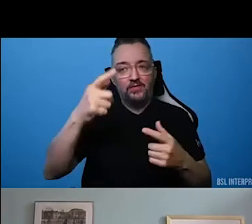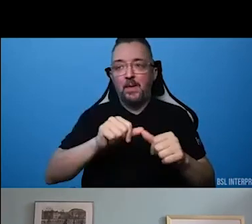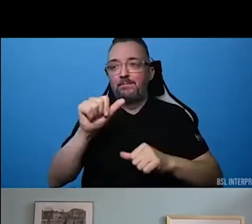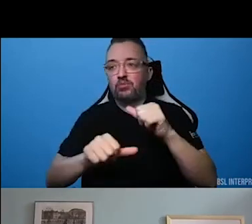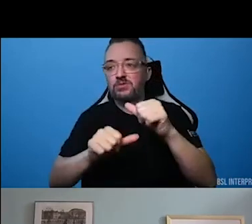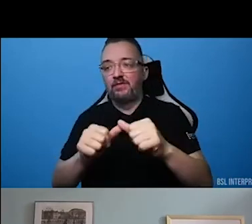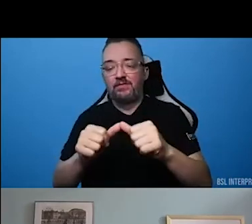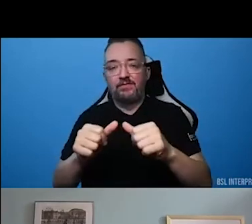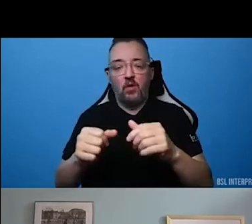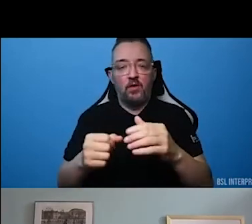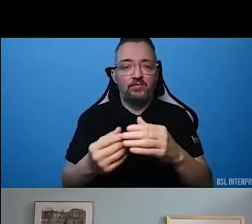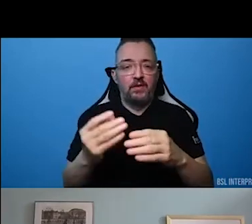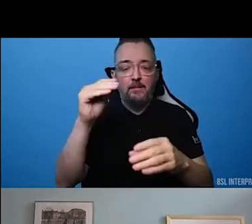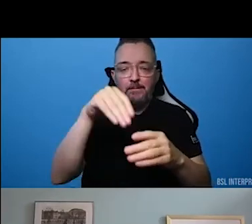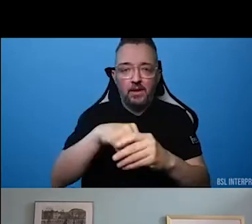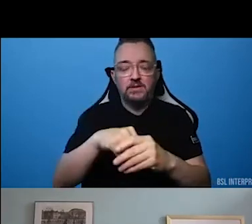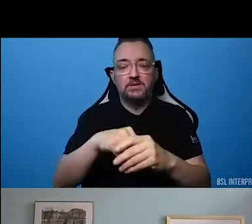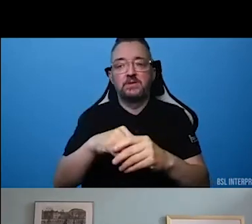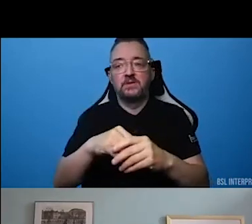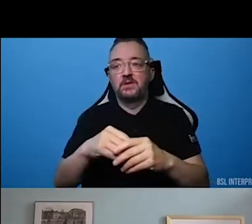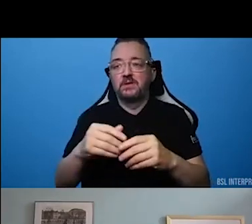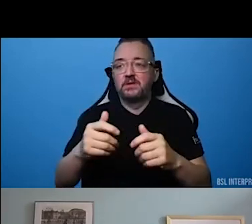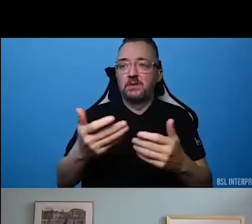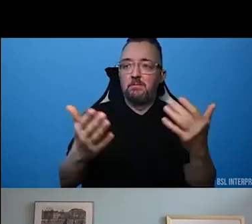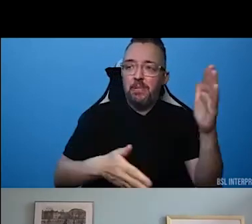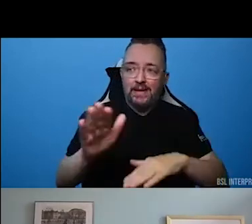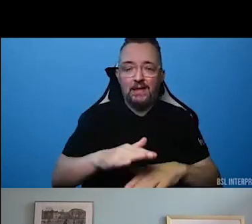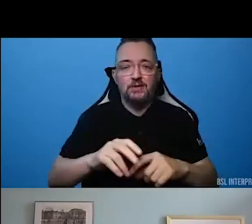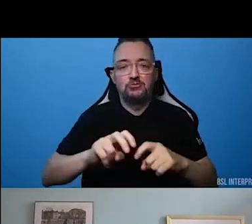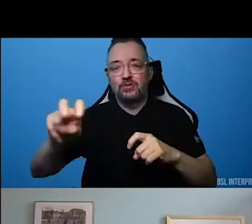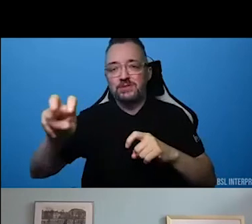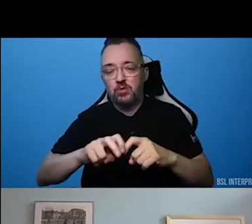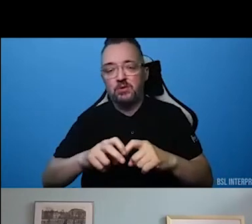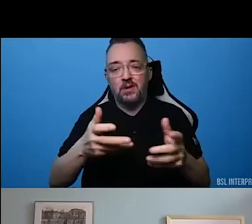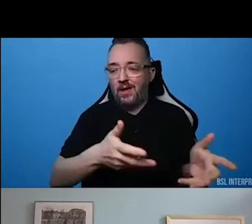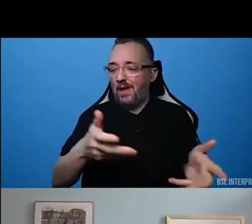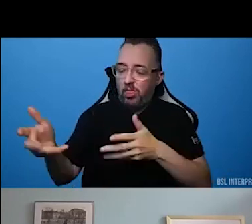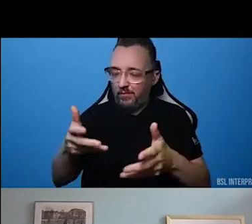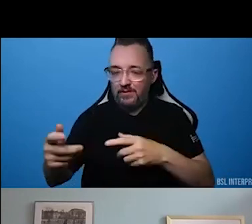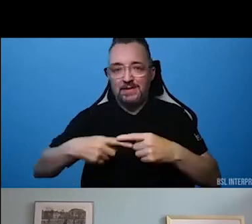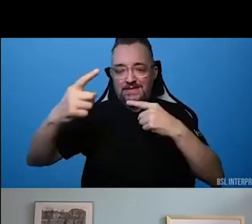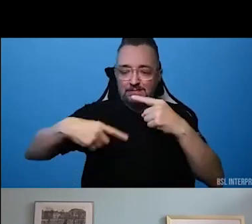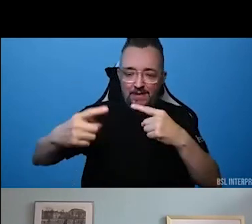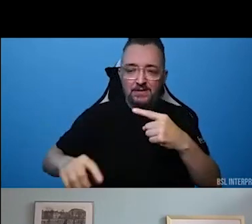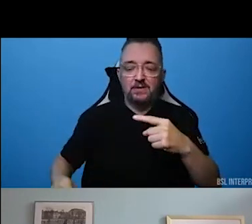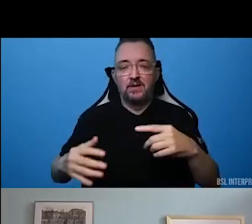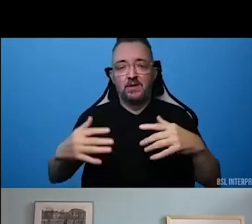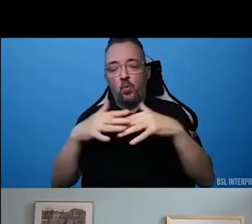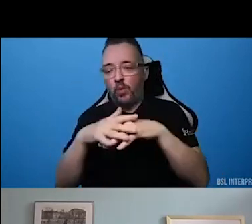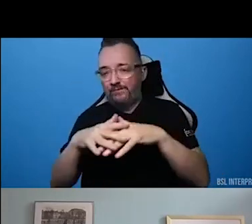and harvesting, ginning, packing, transporting unloading, spinning, weaving, dying, buying,